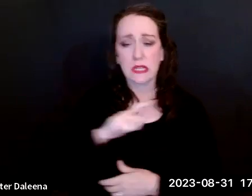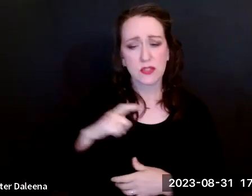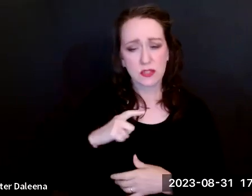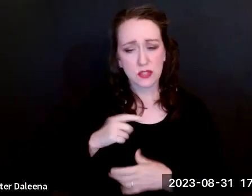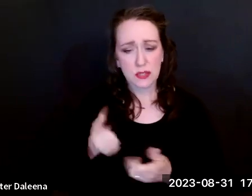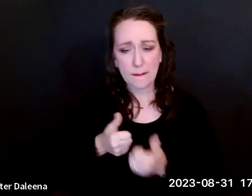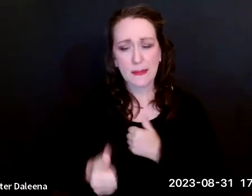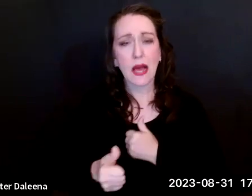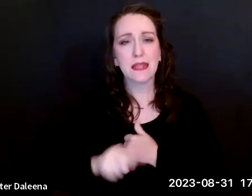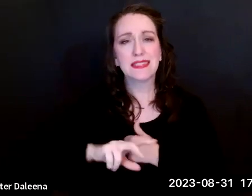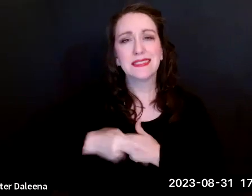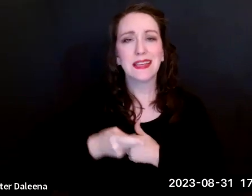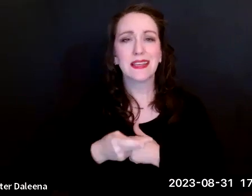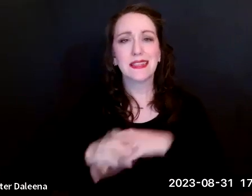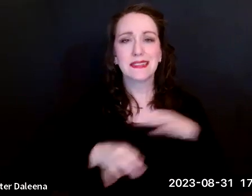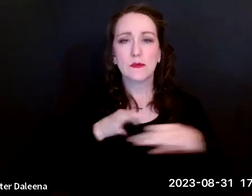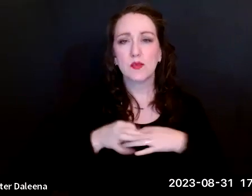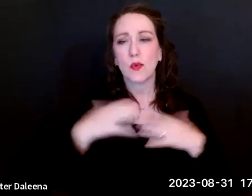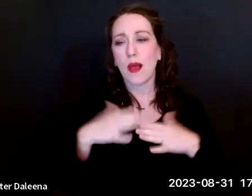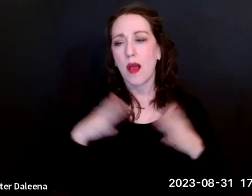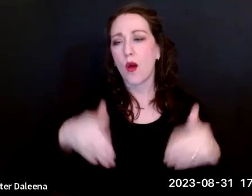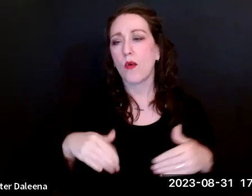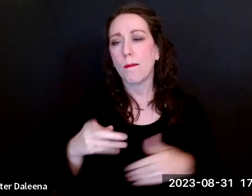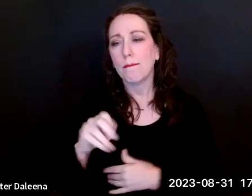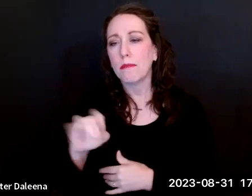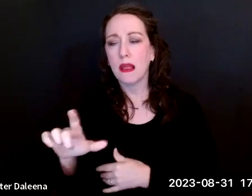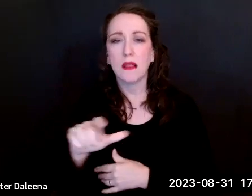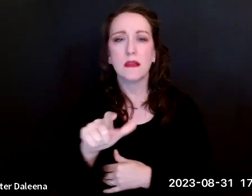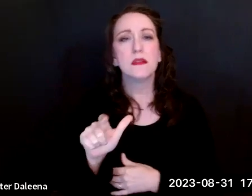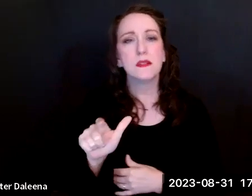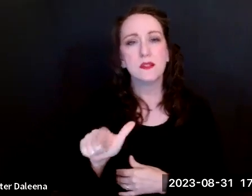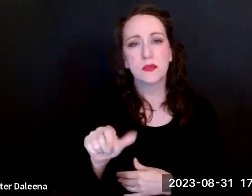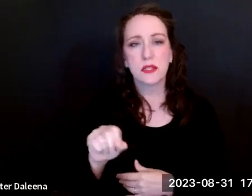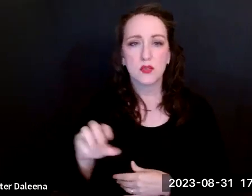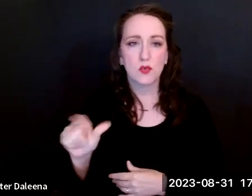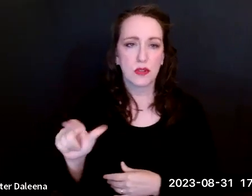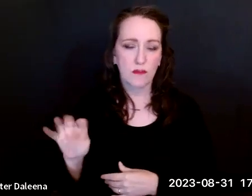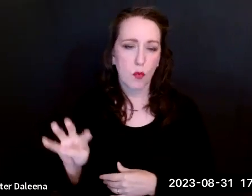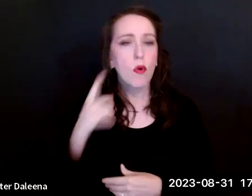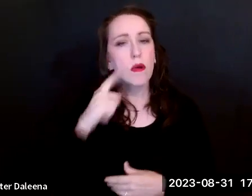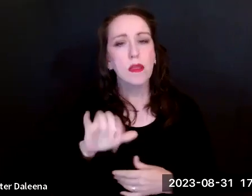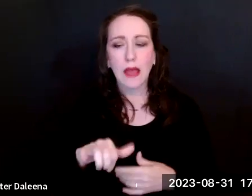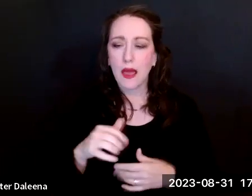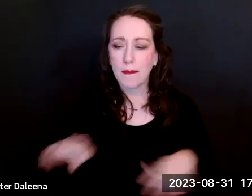substitute House Bill 1724 which makes a number of changes to Behavioral Health licensing regulations